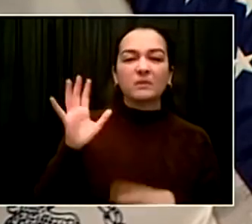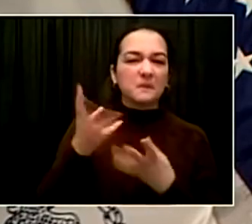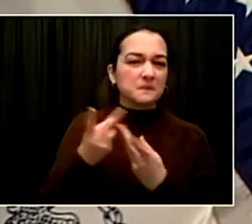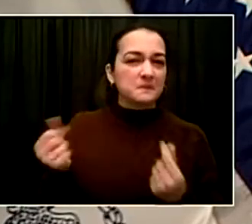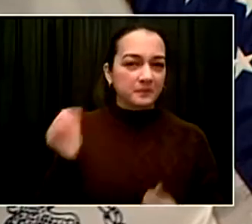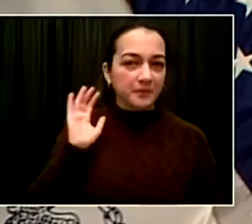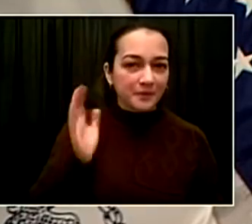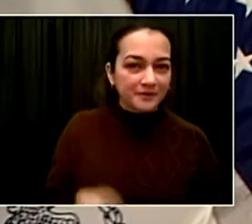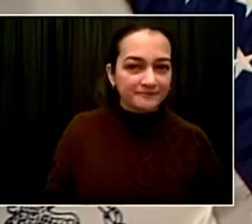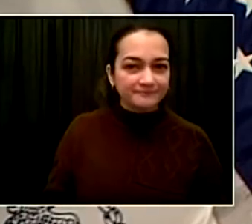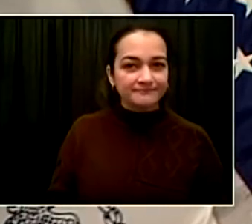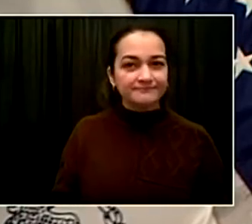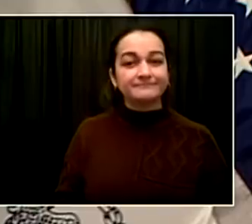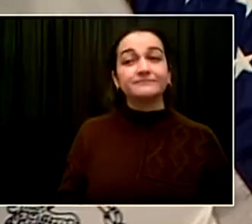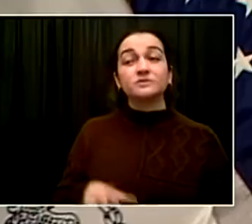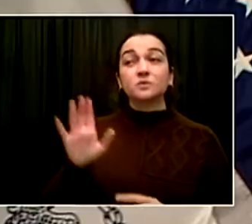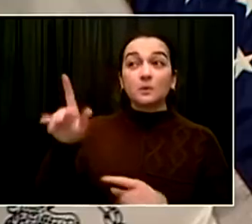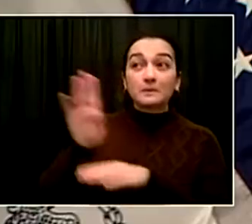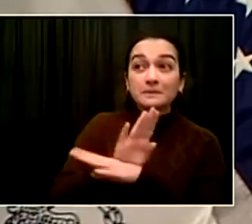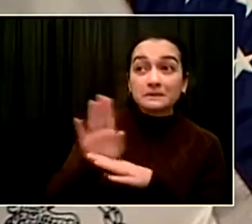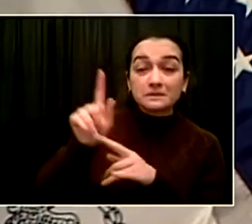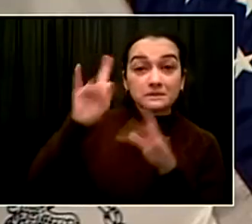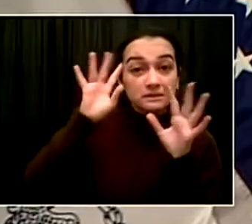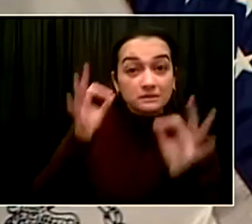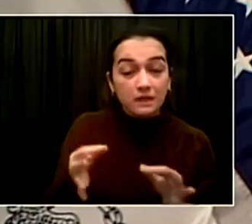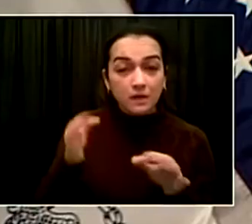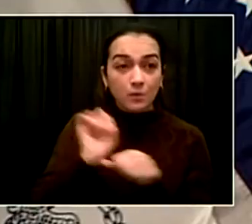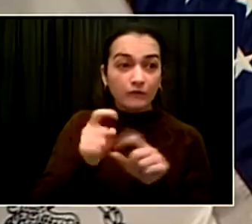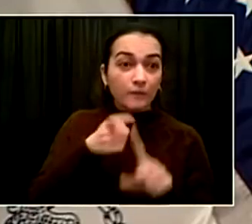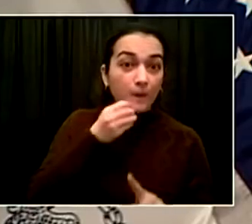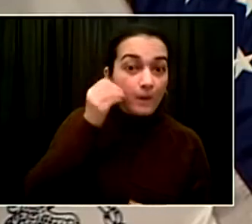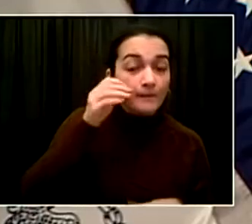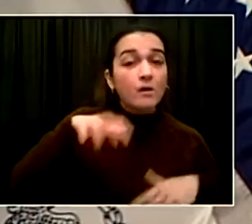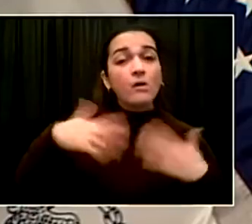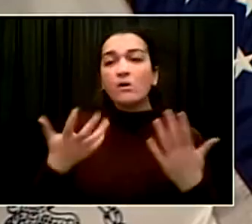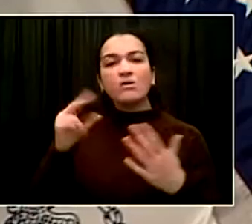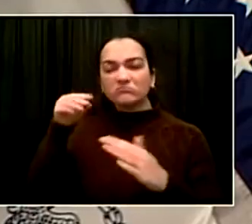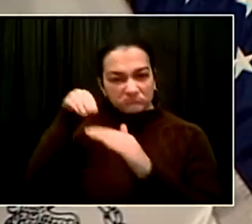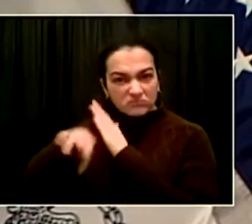SO I THINK WHATEVER AN EMPLOYER